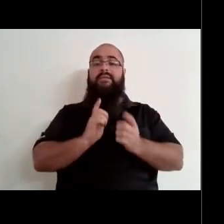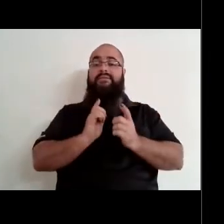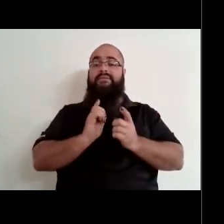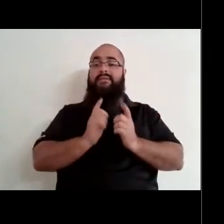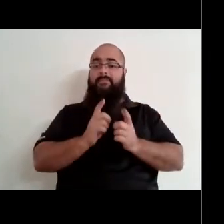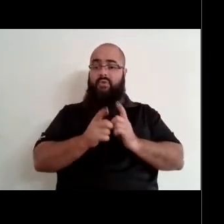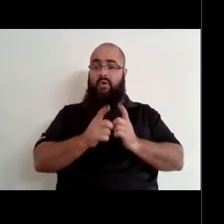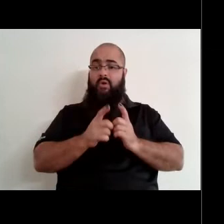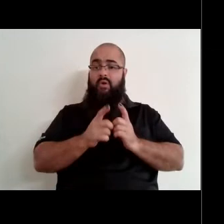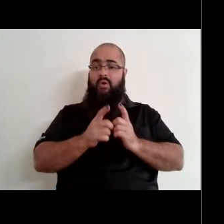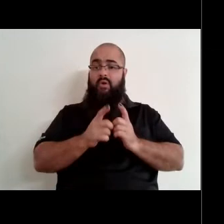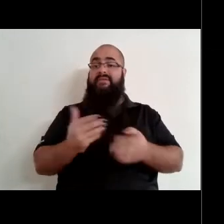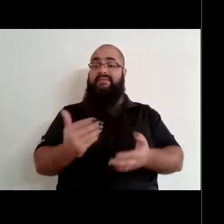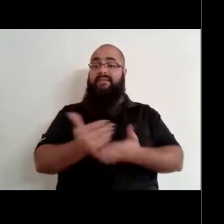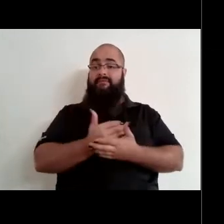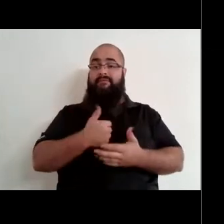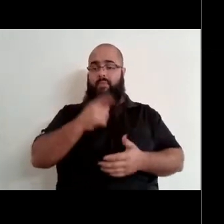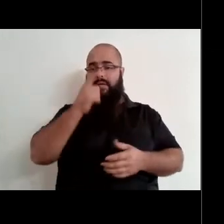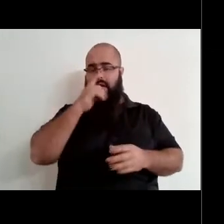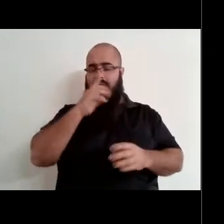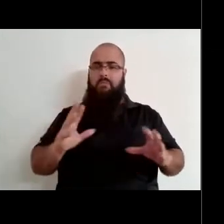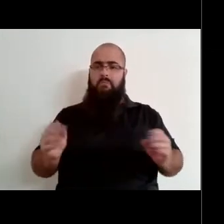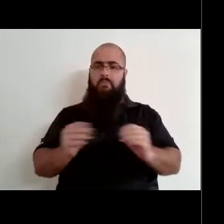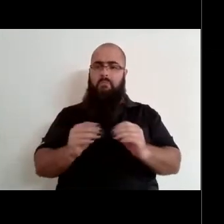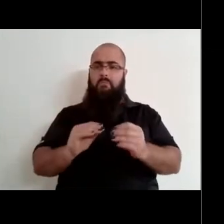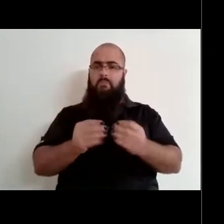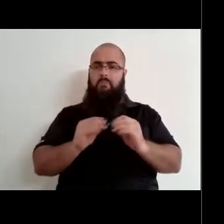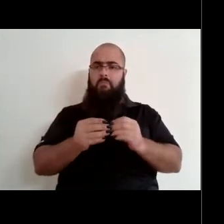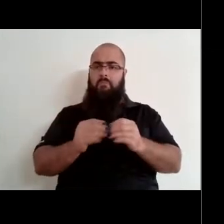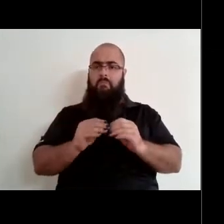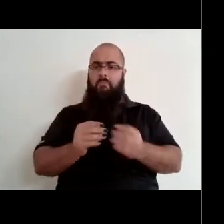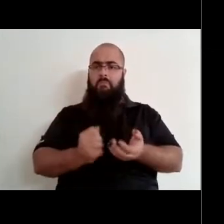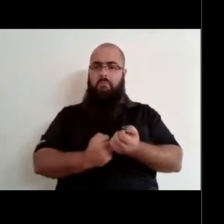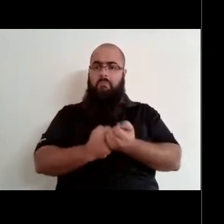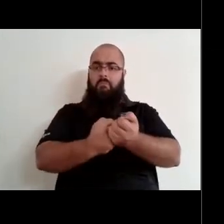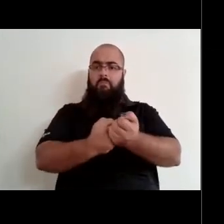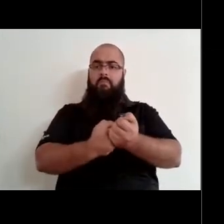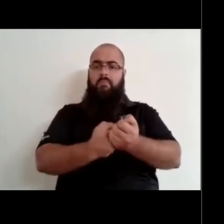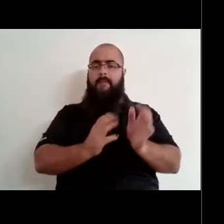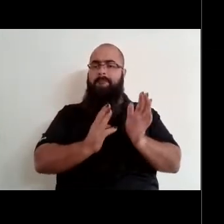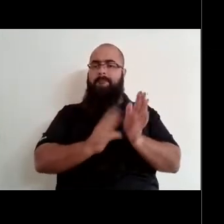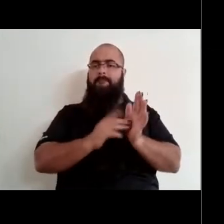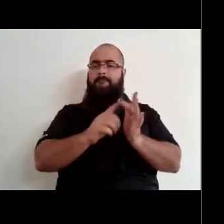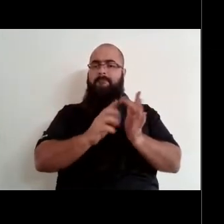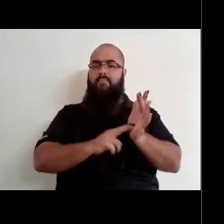with advice about how the Court views these particular situations. Another poll, what is an urgent legal issue.